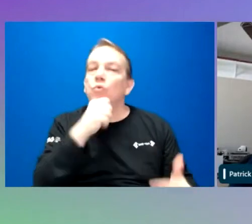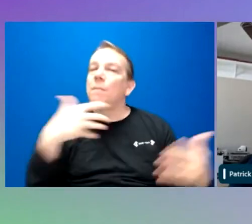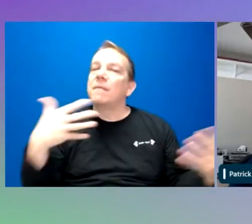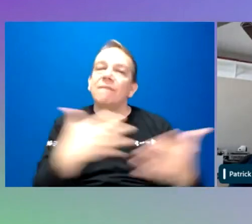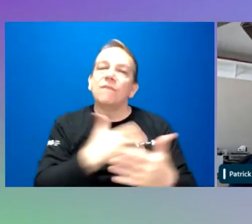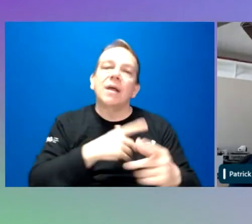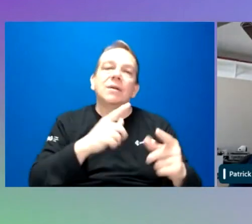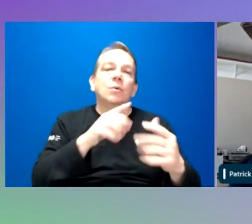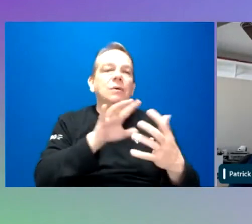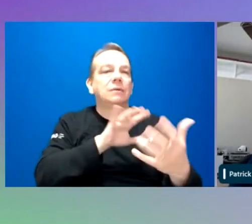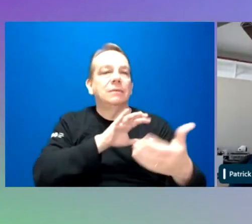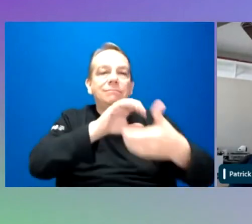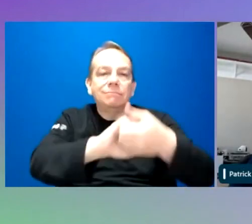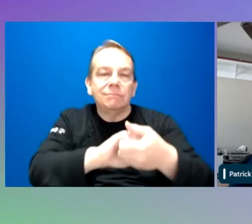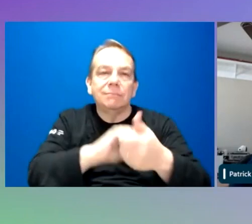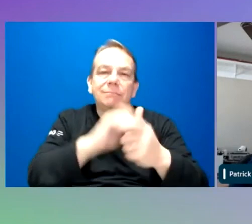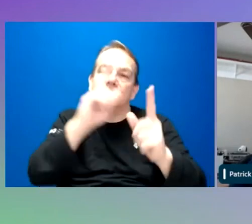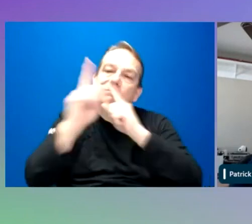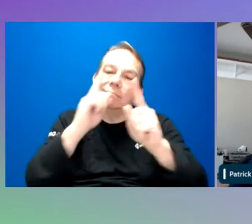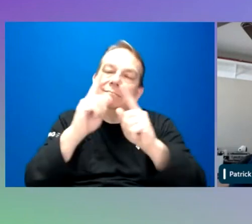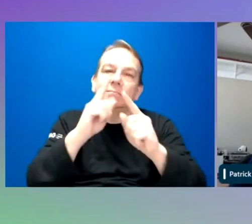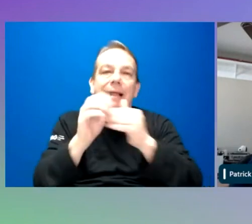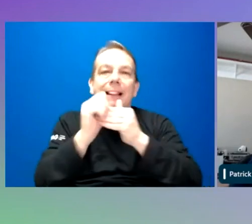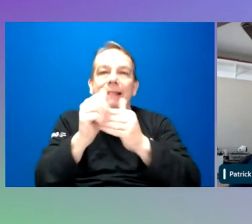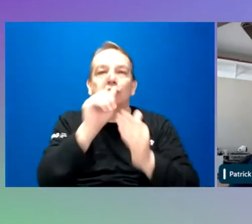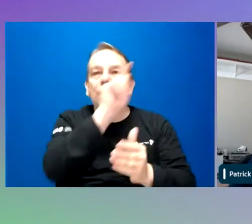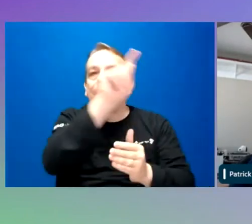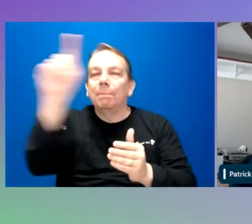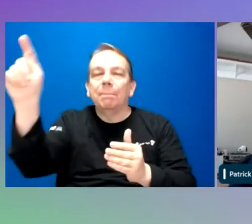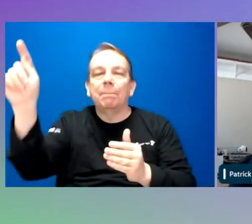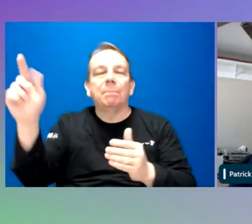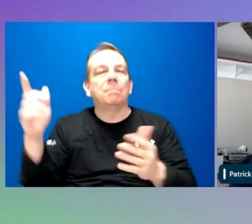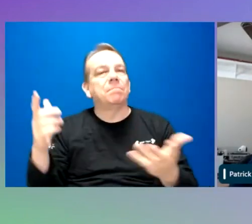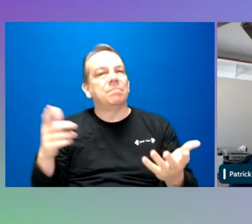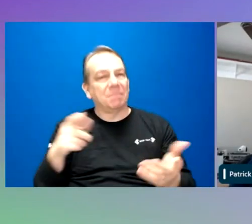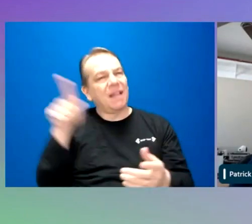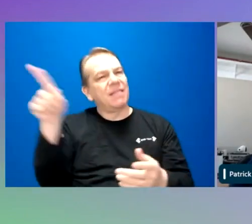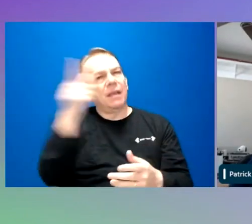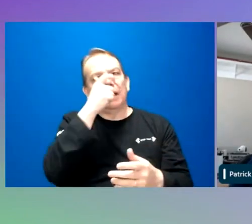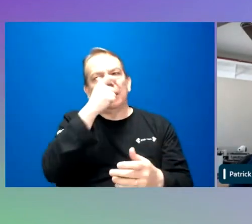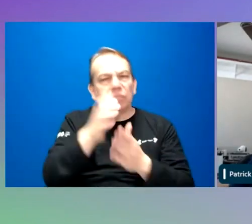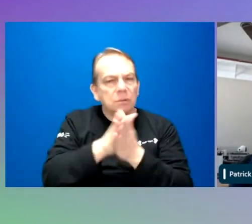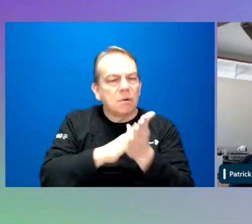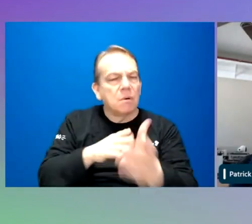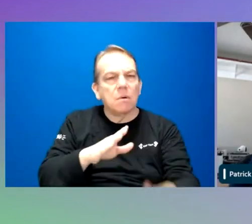many times they want to hear just remember they take your